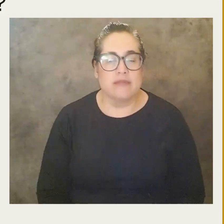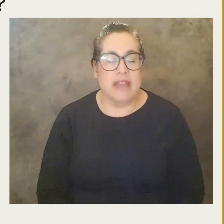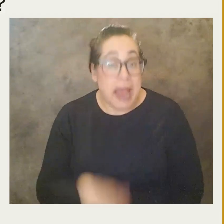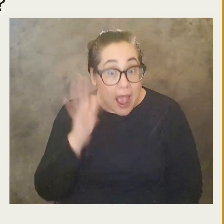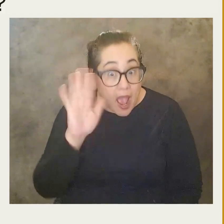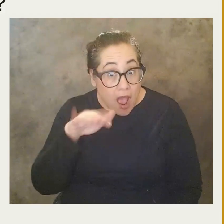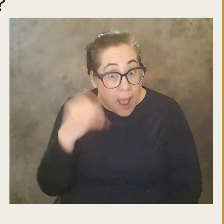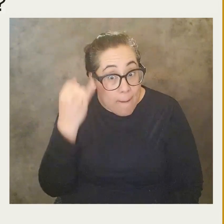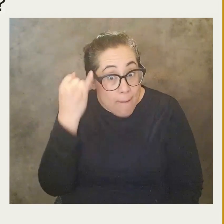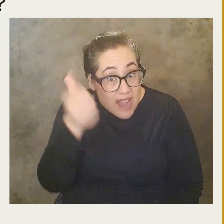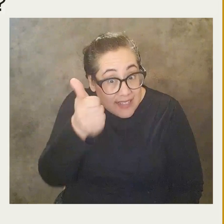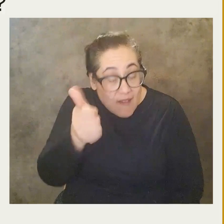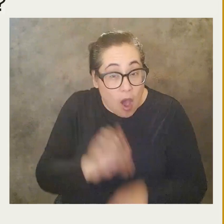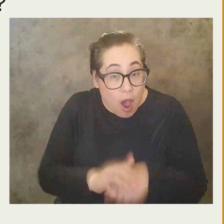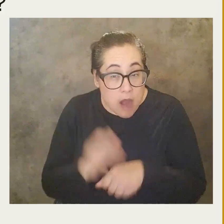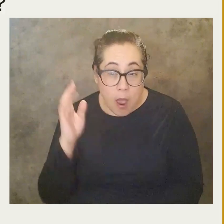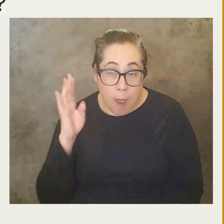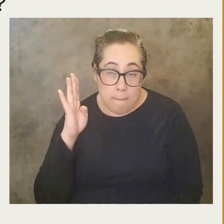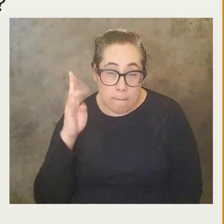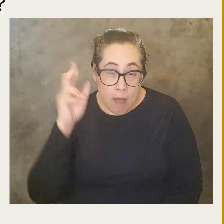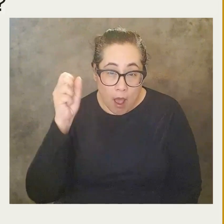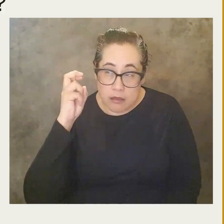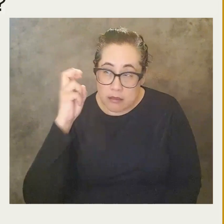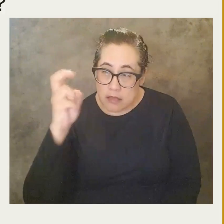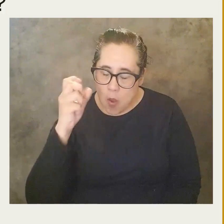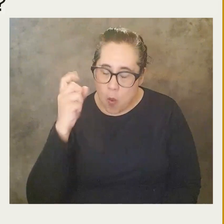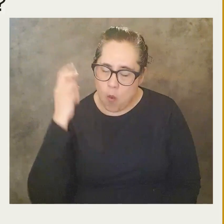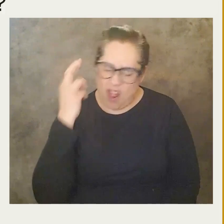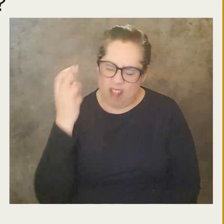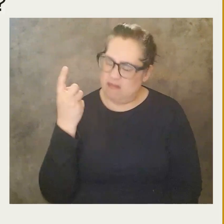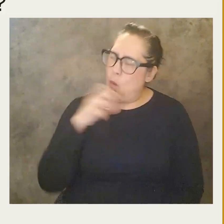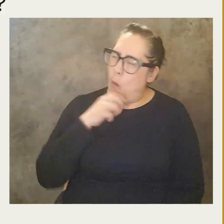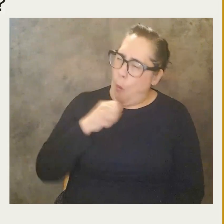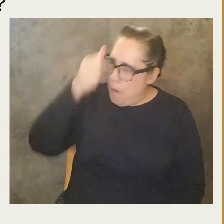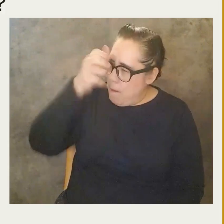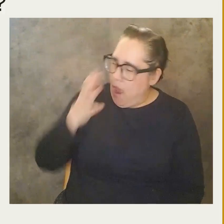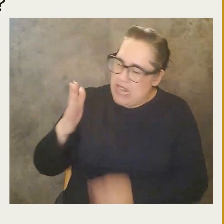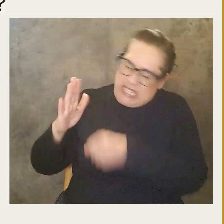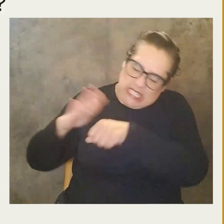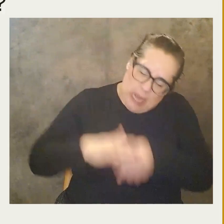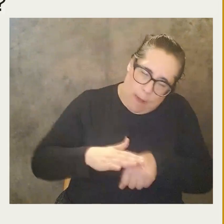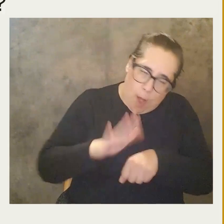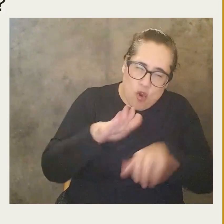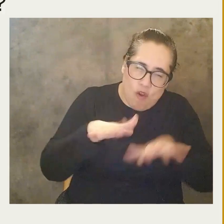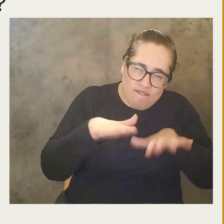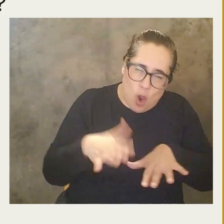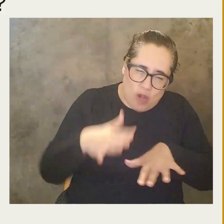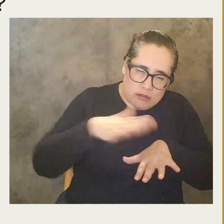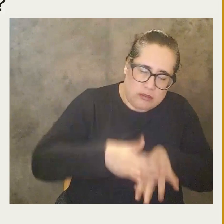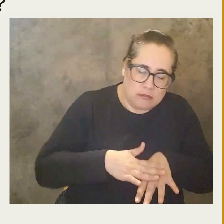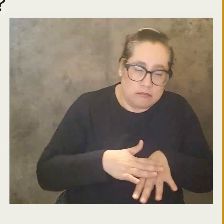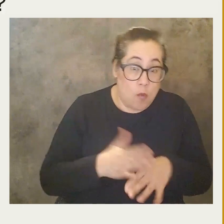Imagine you are on a bus and suddenly realize an older ... man is stepping on your foot. What would you say?